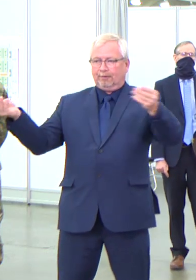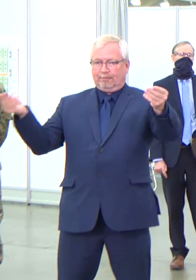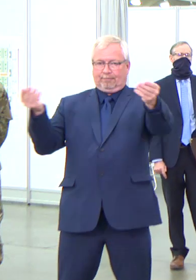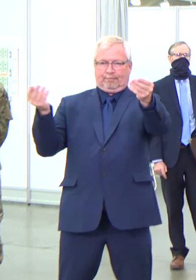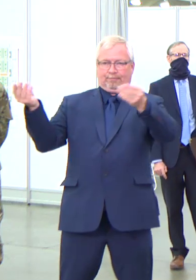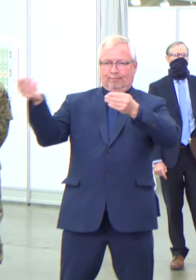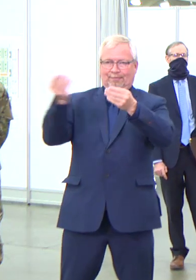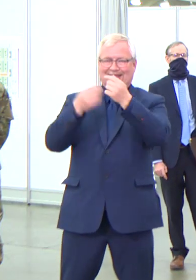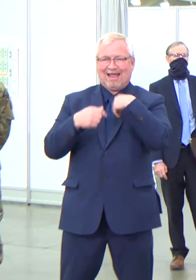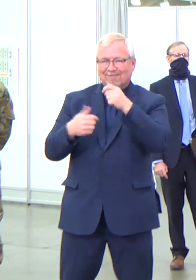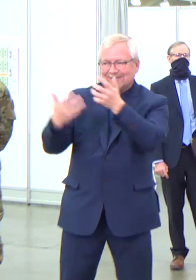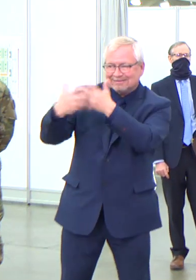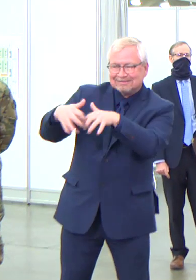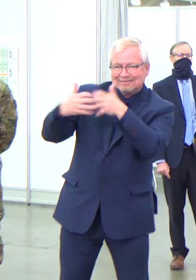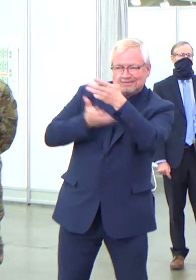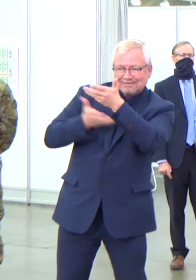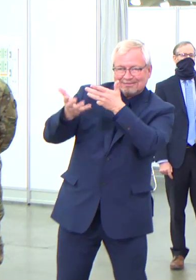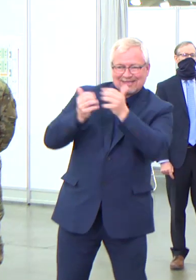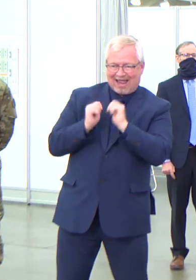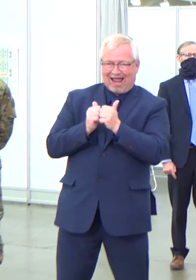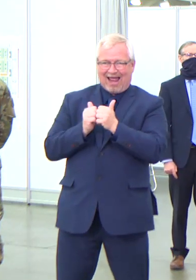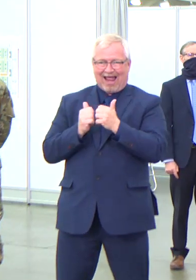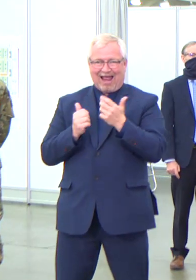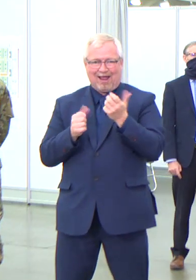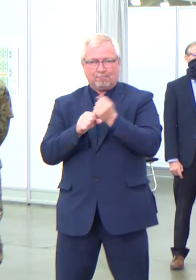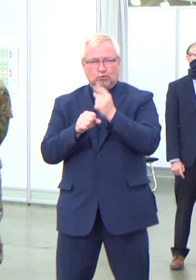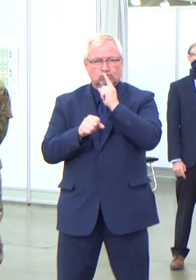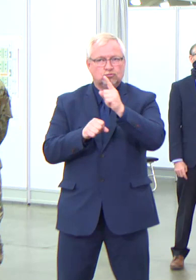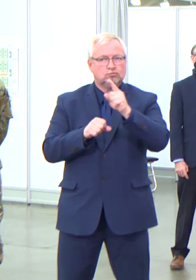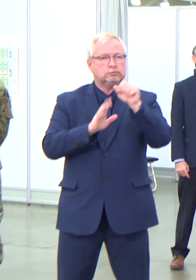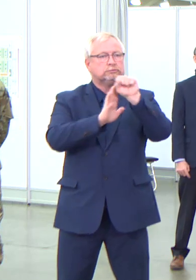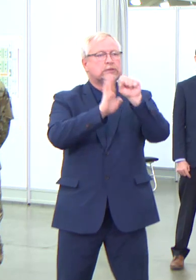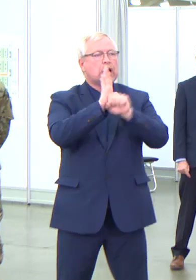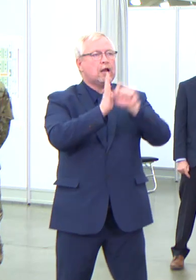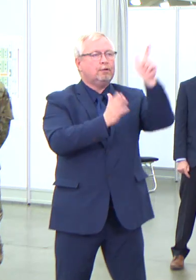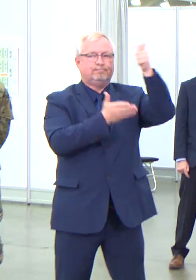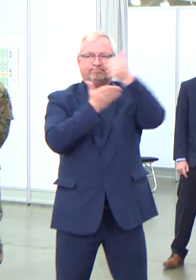superintendent Colonel Jerry Jones has been in communication with Commissioner Harrison to offer additional